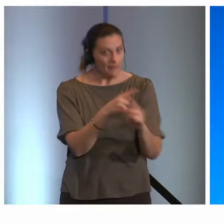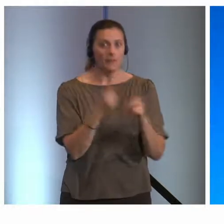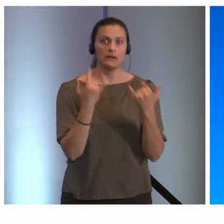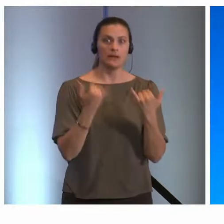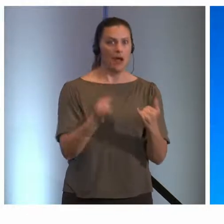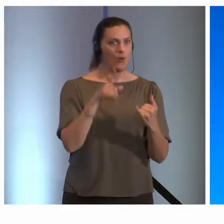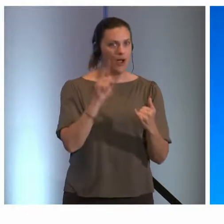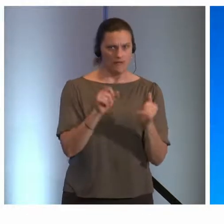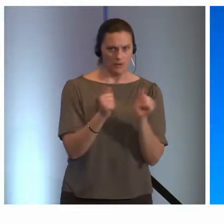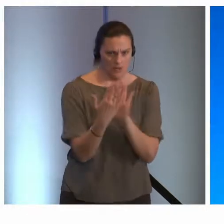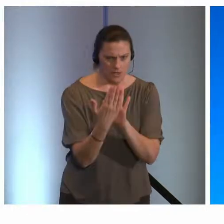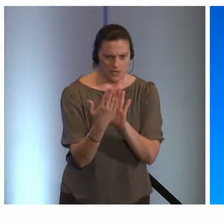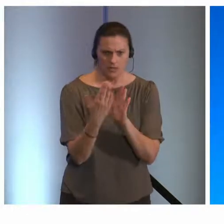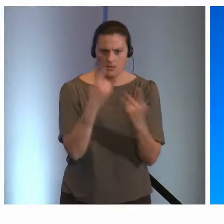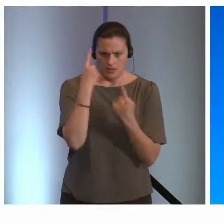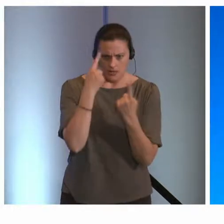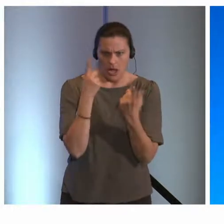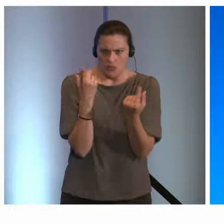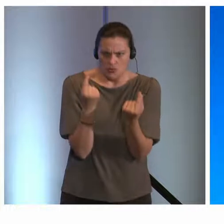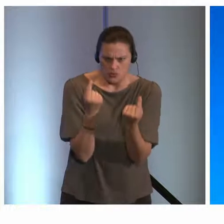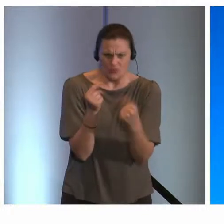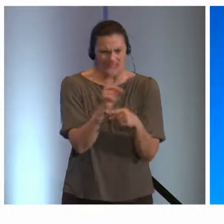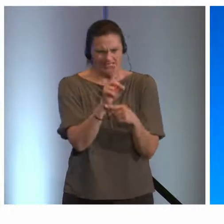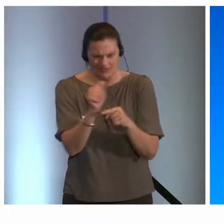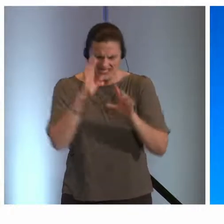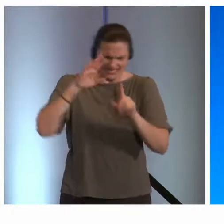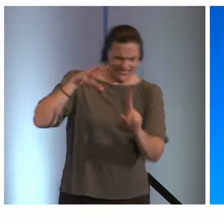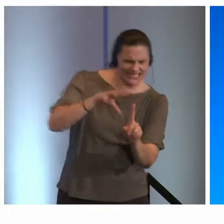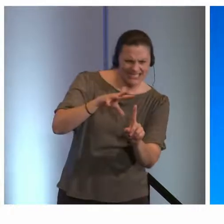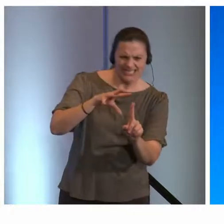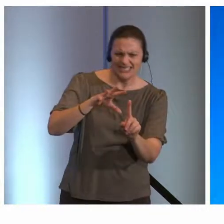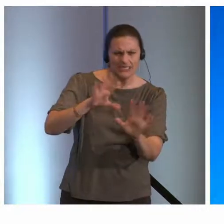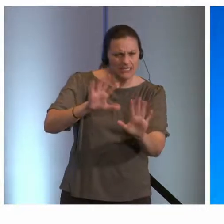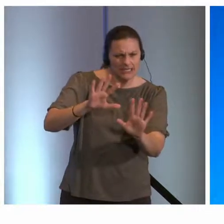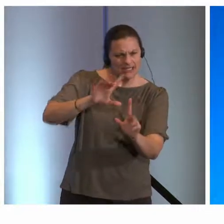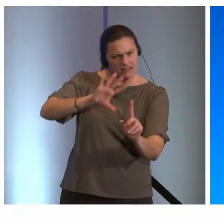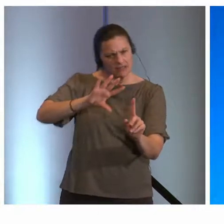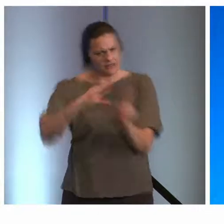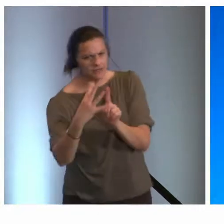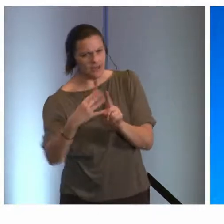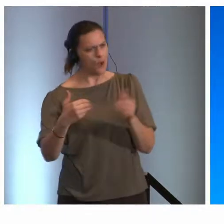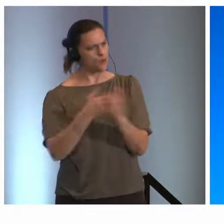the very first conference, so you've got this and now it's time to take it on the road and present disability through a